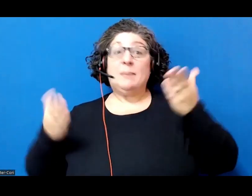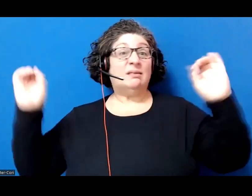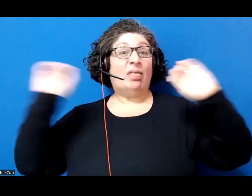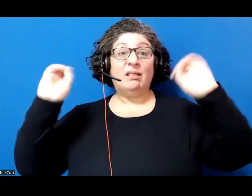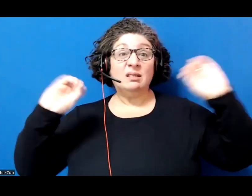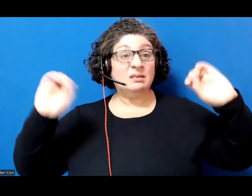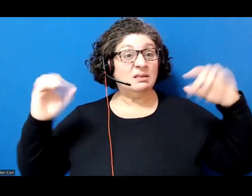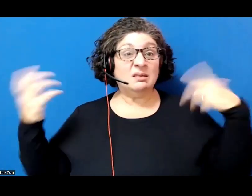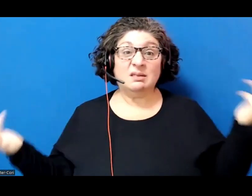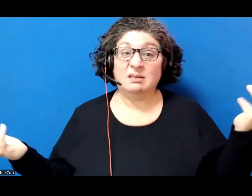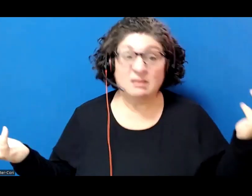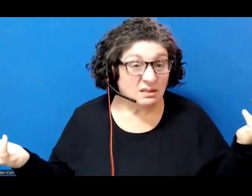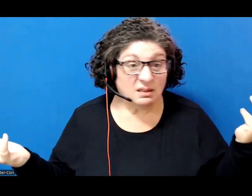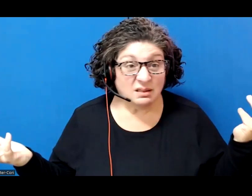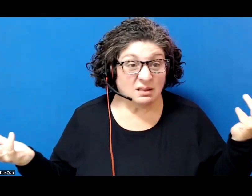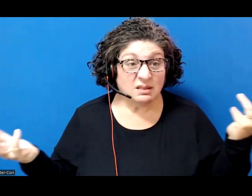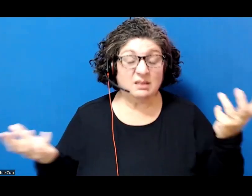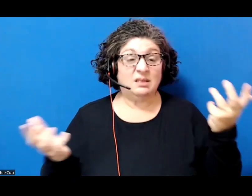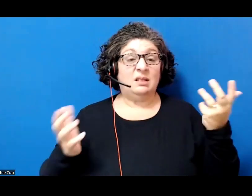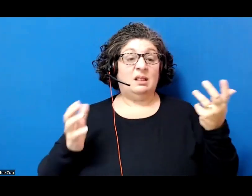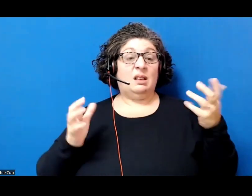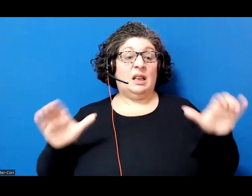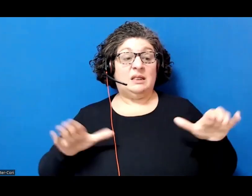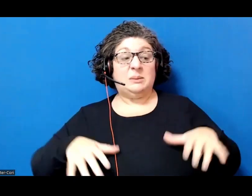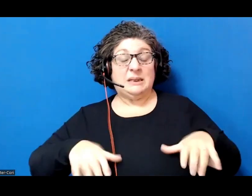So the actions that can be taken are pretty clear.